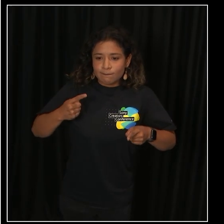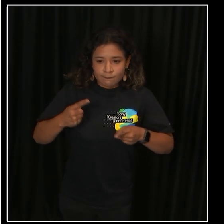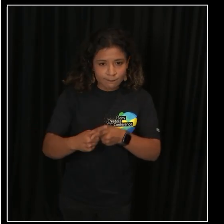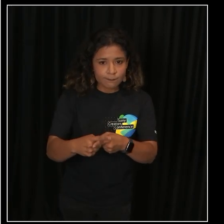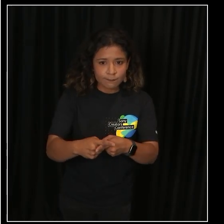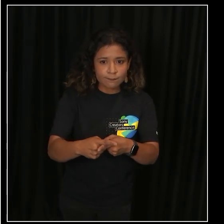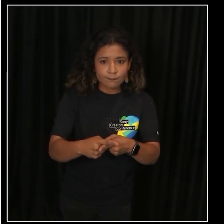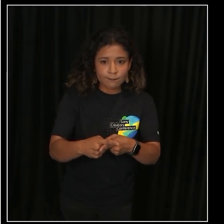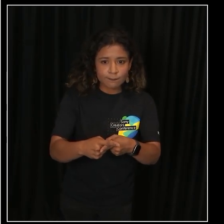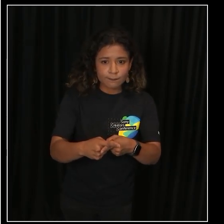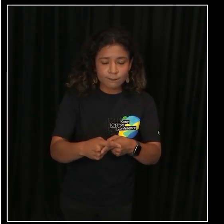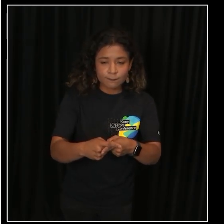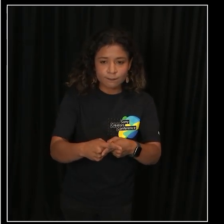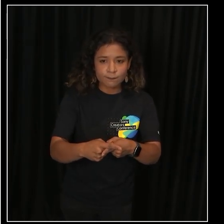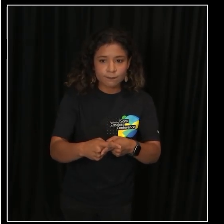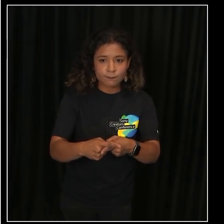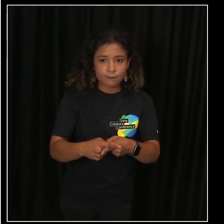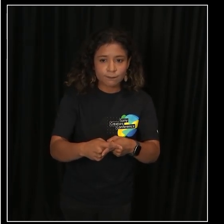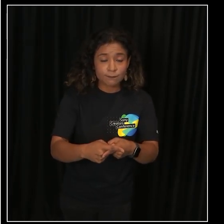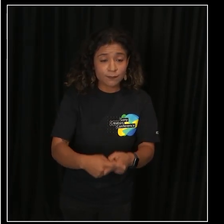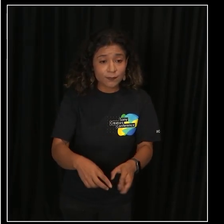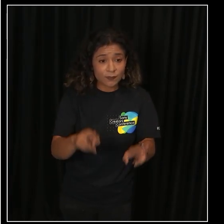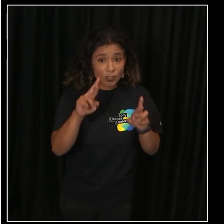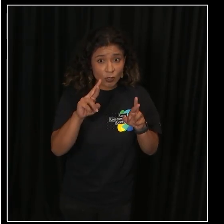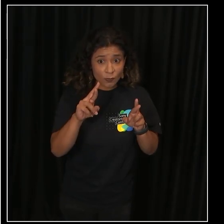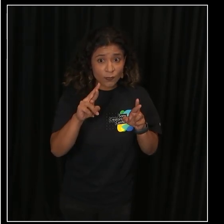And hopefully. We got a nice looking shadow.